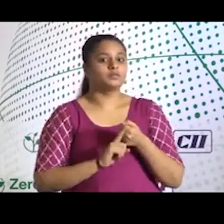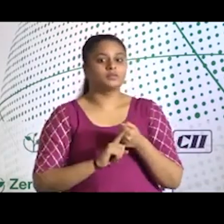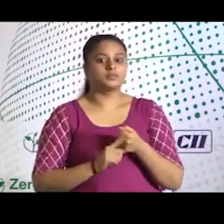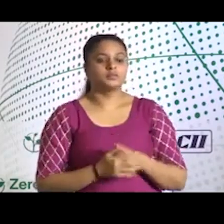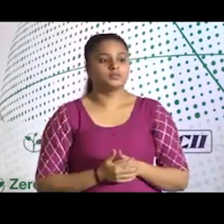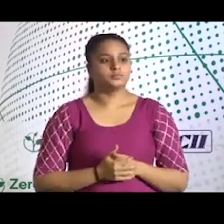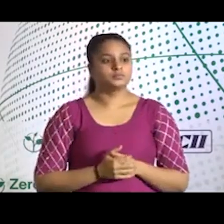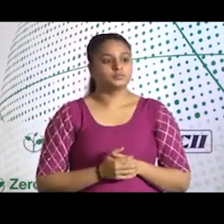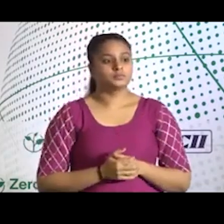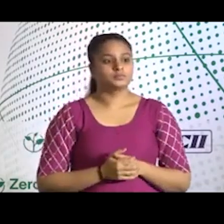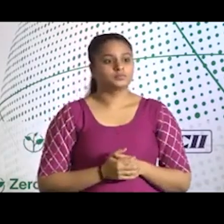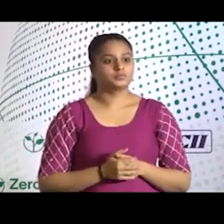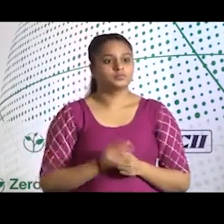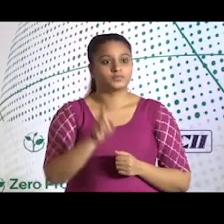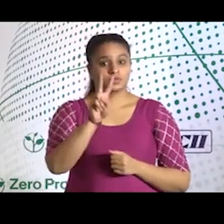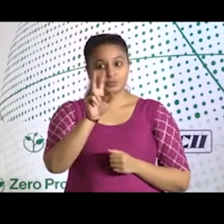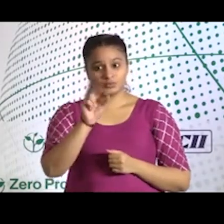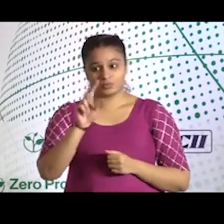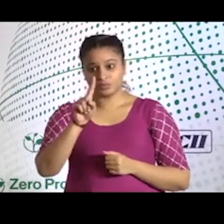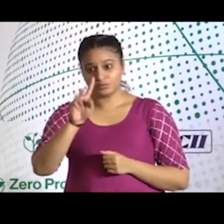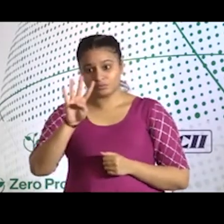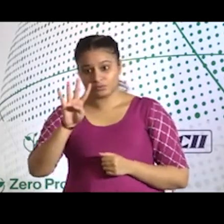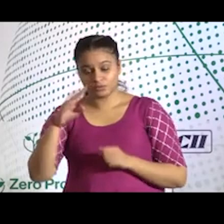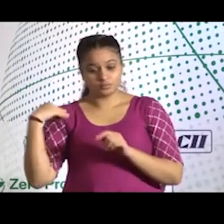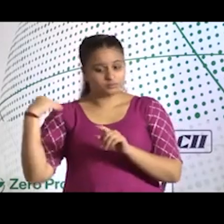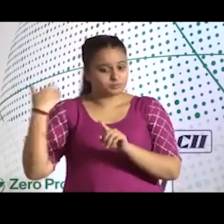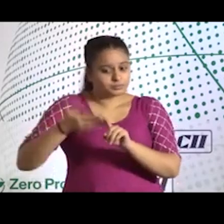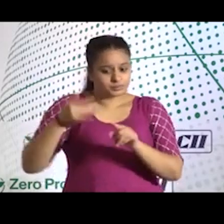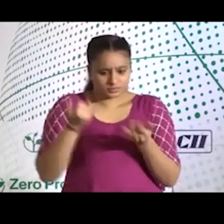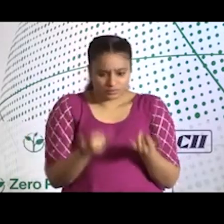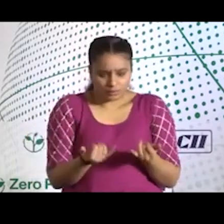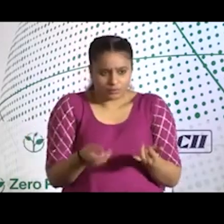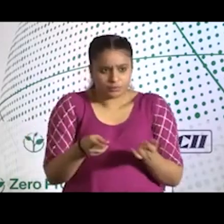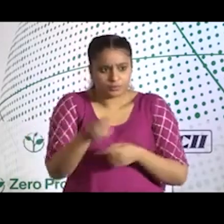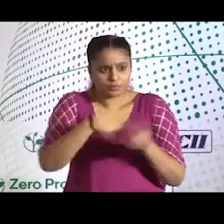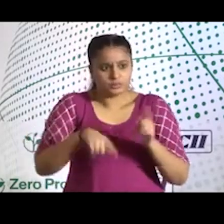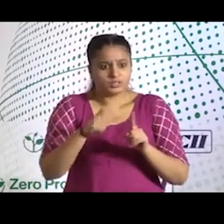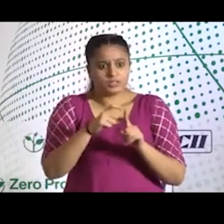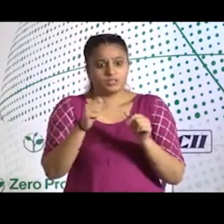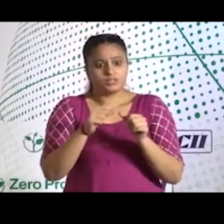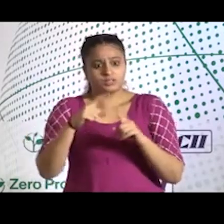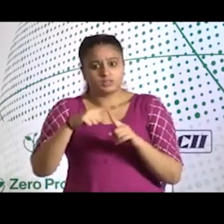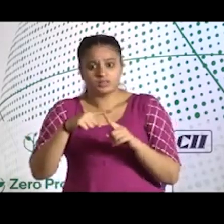And since 2014 to now, the data is in front of us.